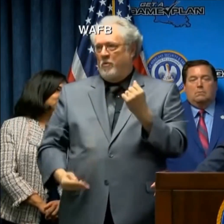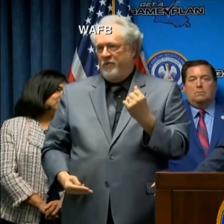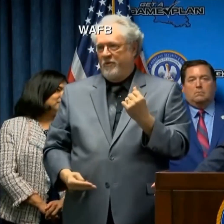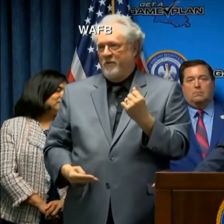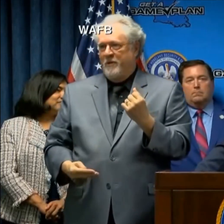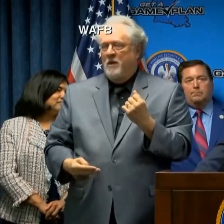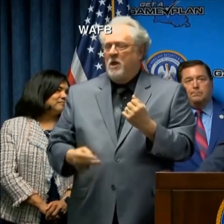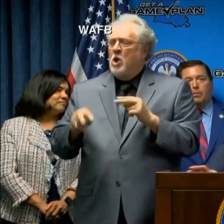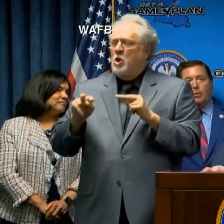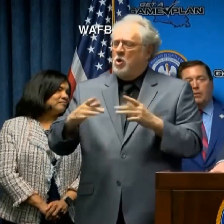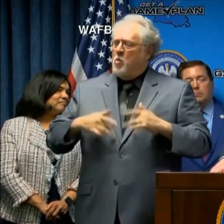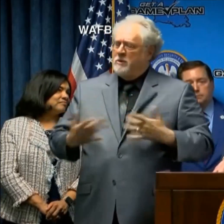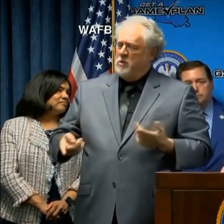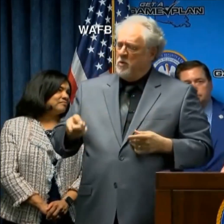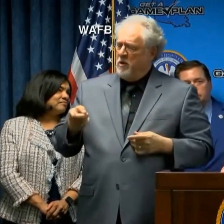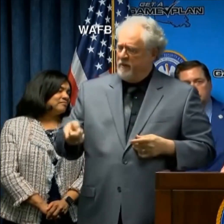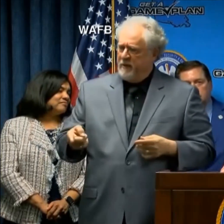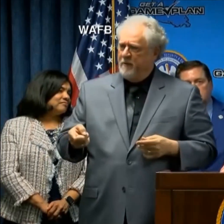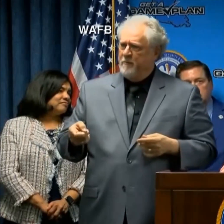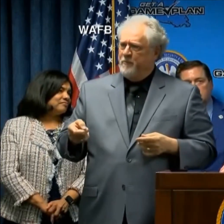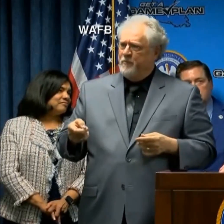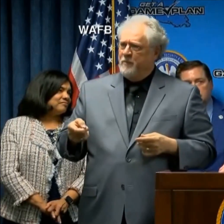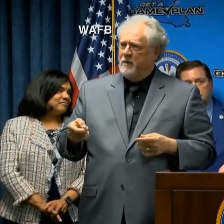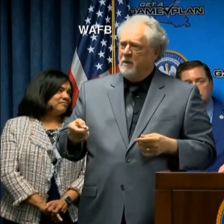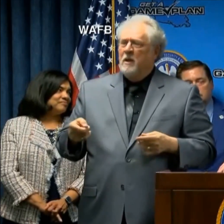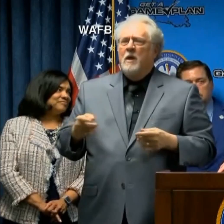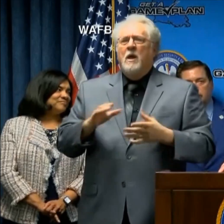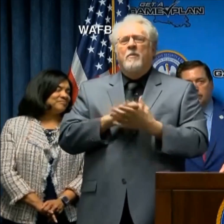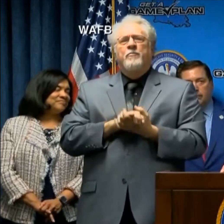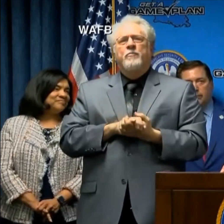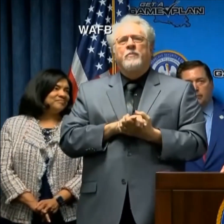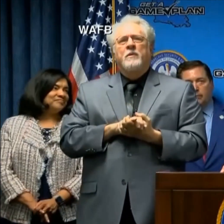have to look at what's going on the ground you have to figure out where